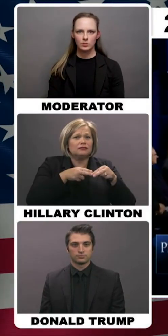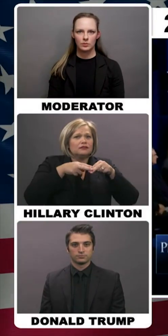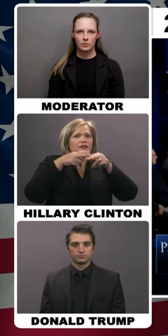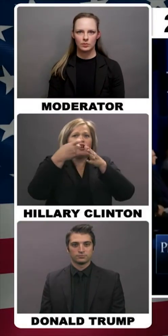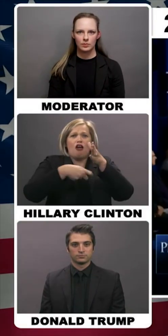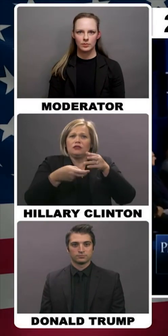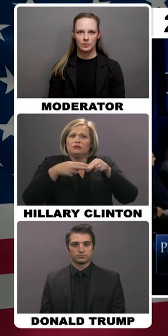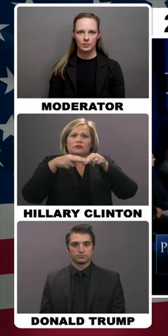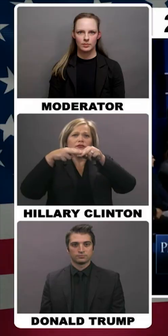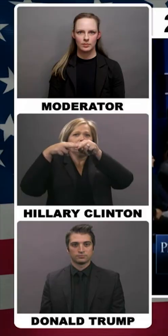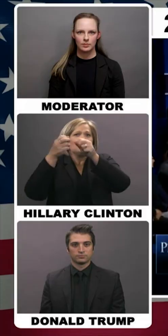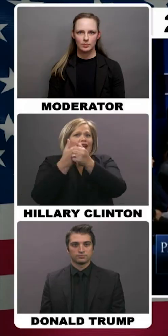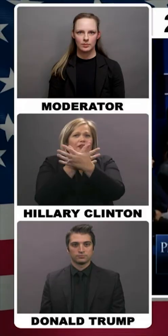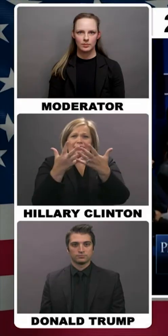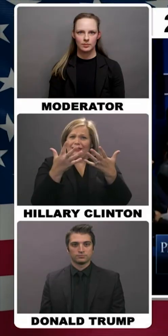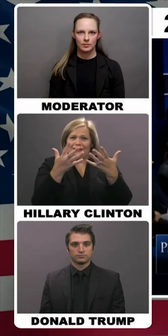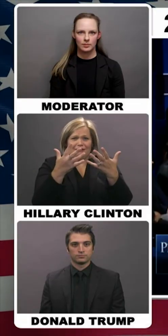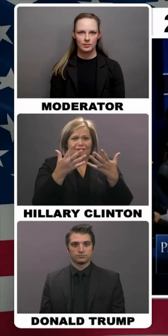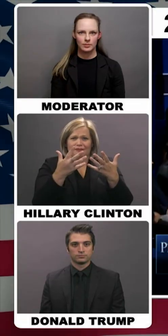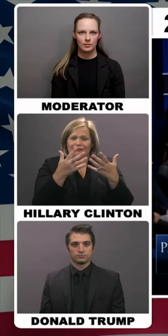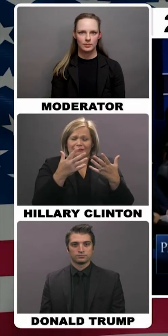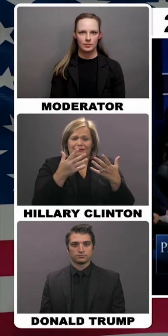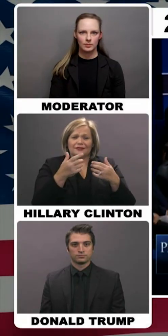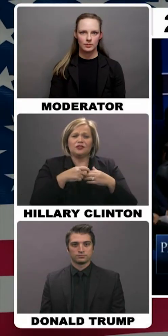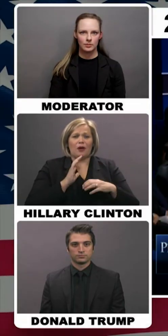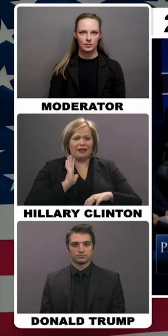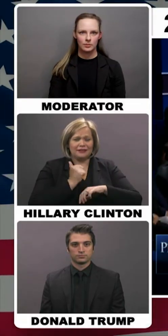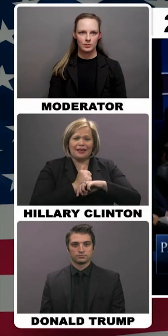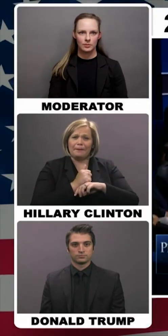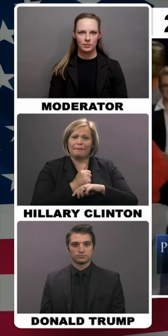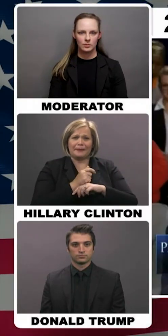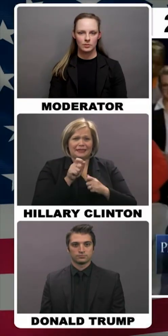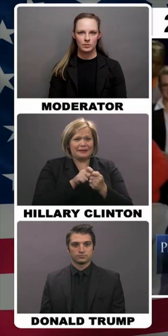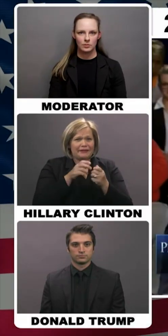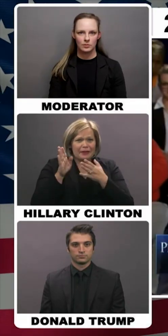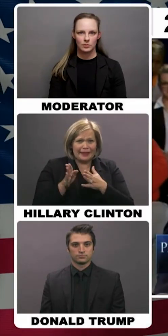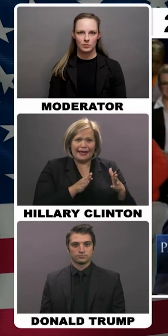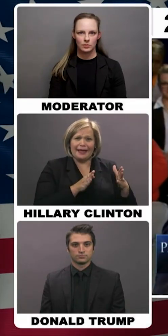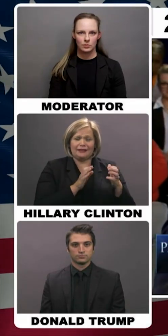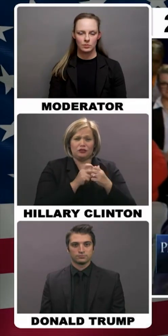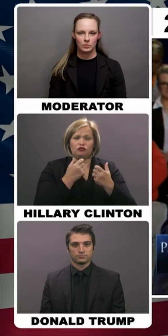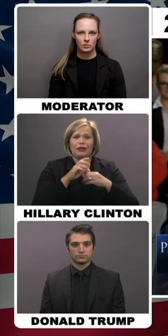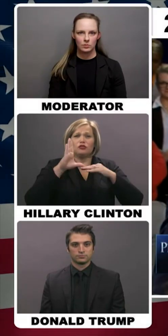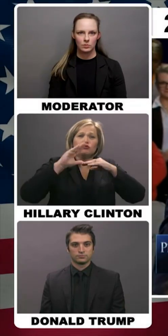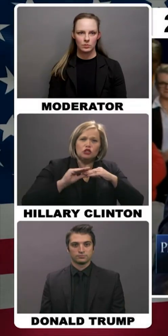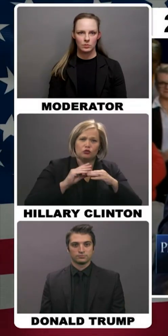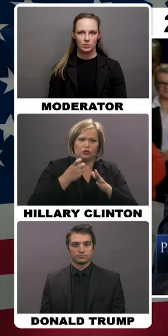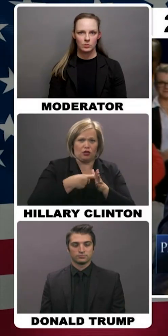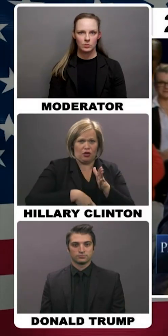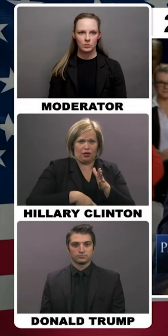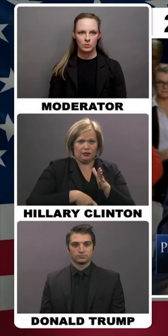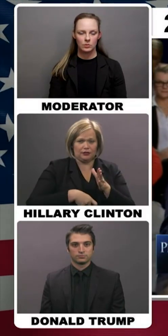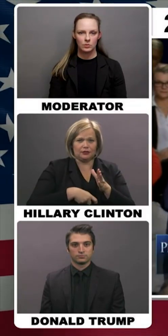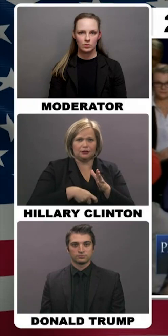And I've laid out a series of actions that we can take to try to get those costs down. But here's what I don't want people